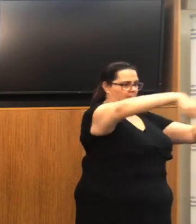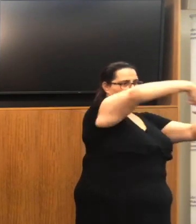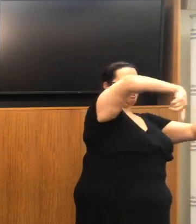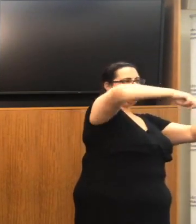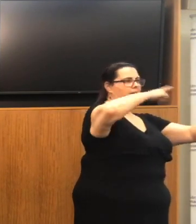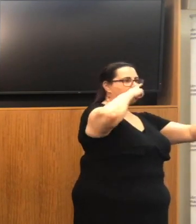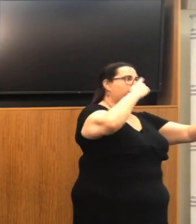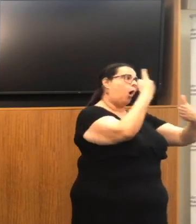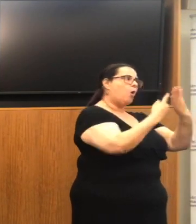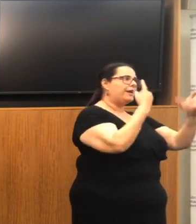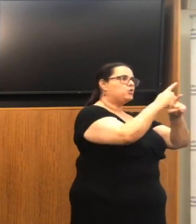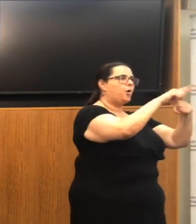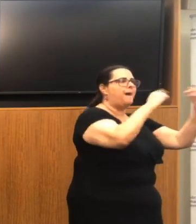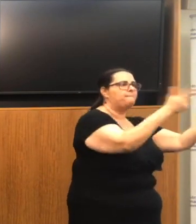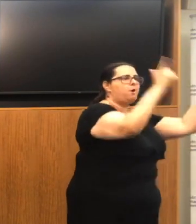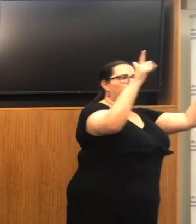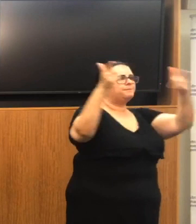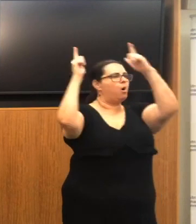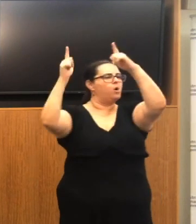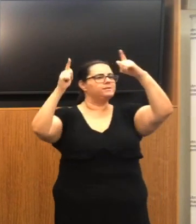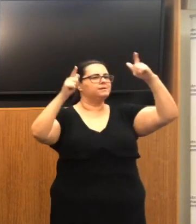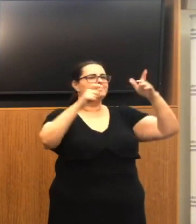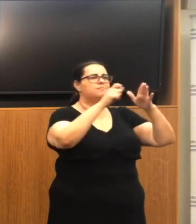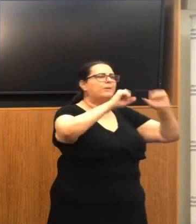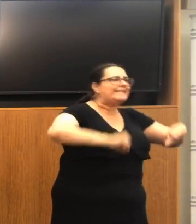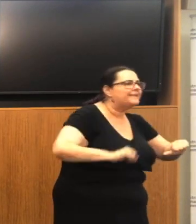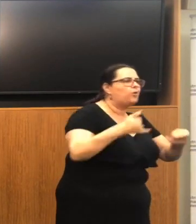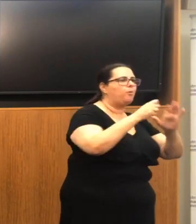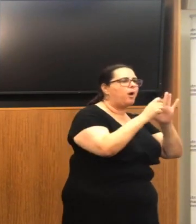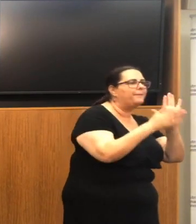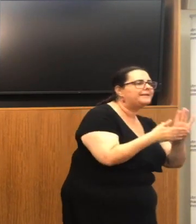They are counted, like 50 or 50,000 were injured.